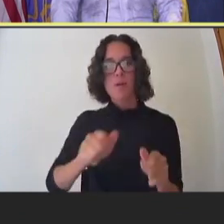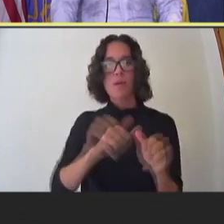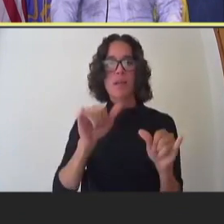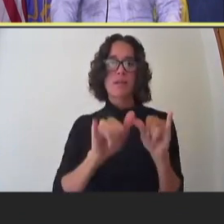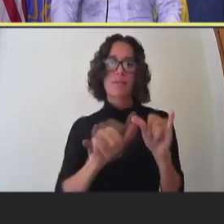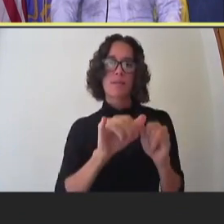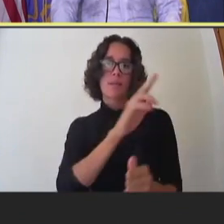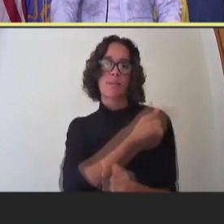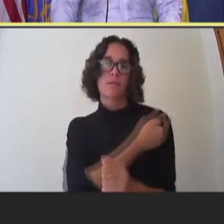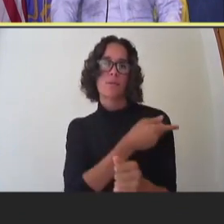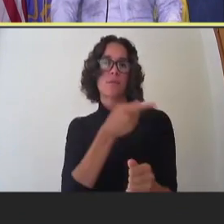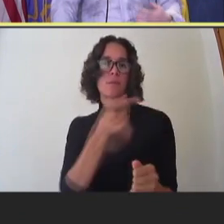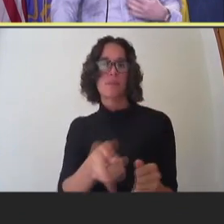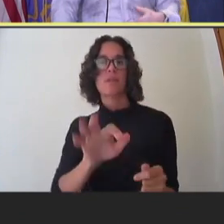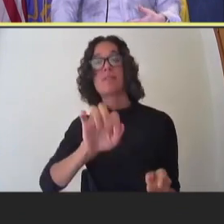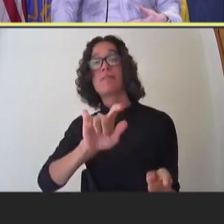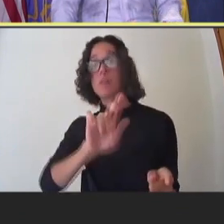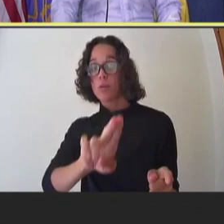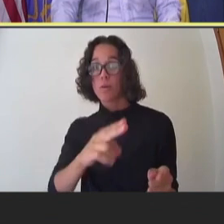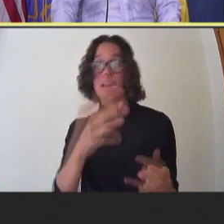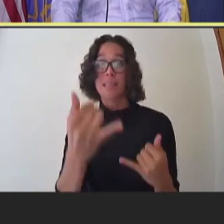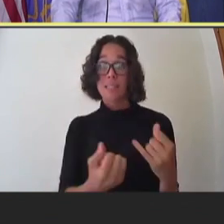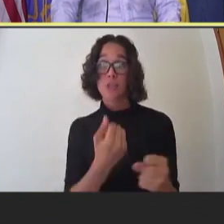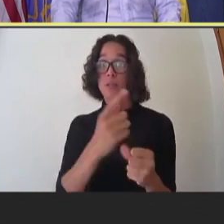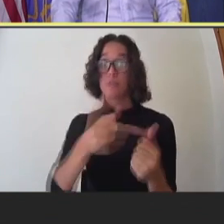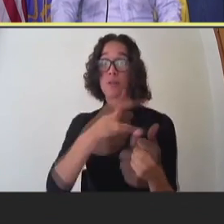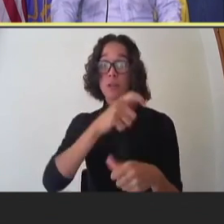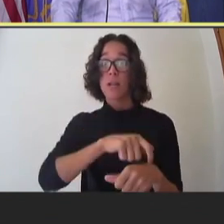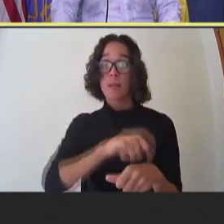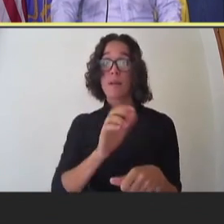This year was the first time that our center, bringing a new capability to the agency,